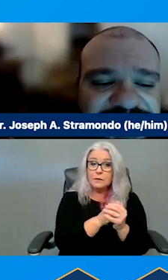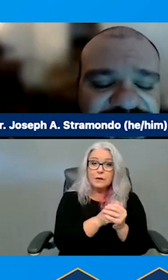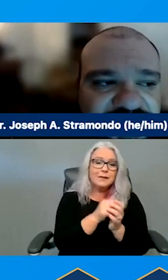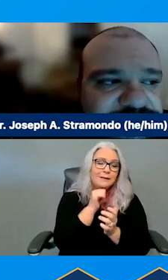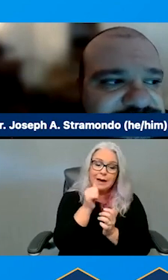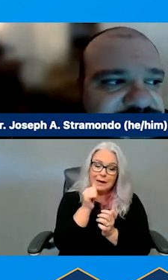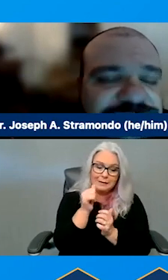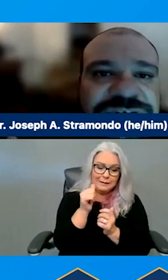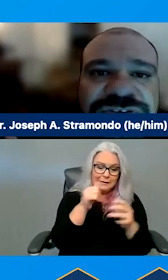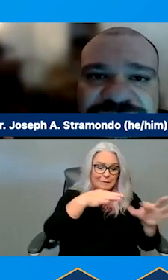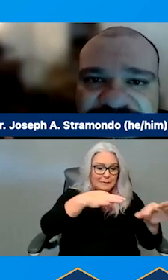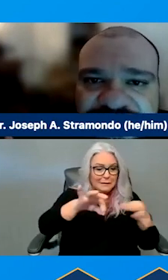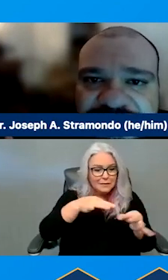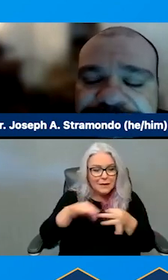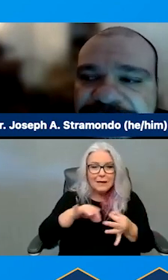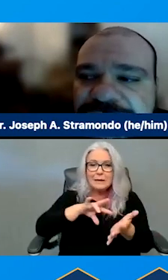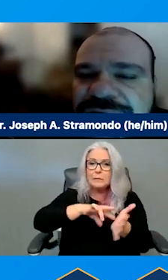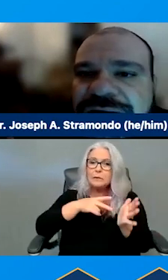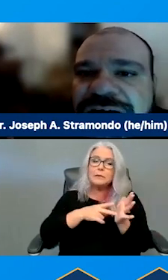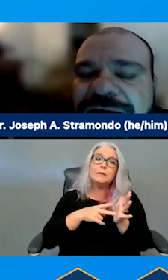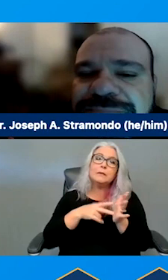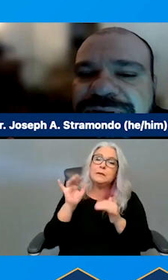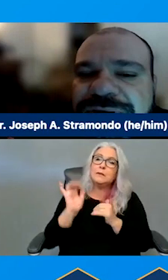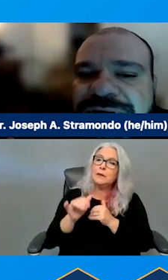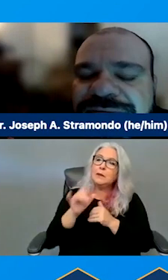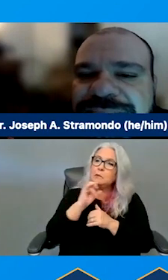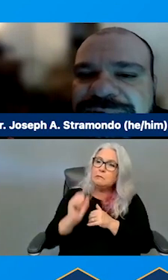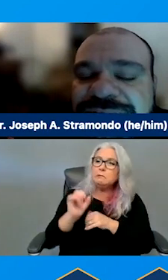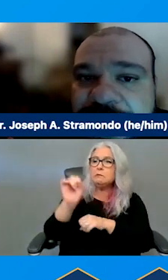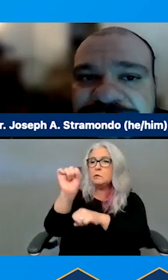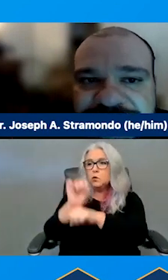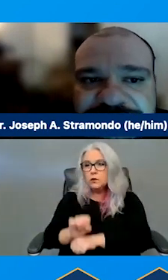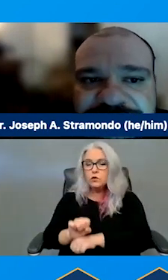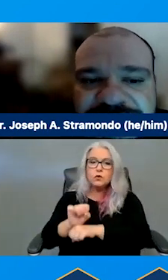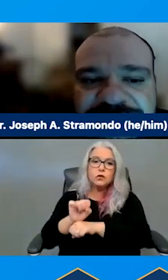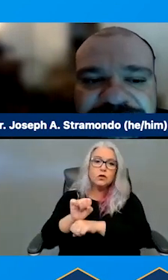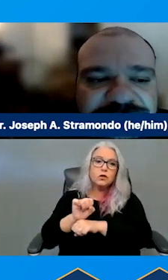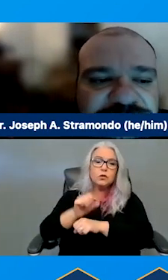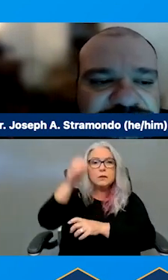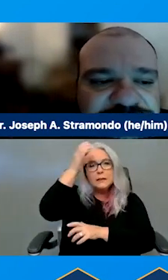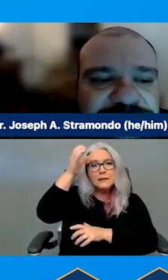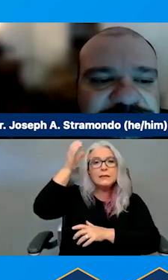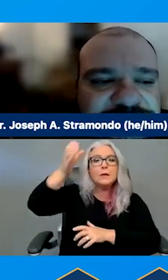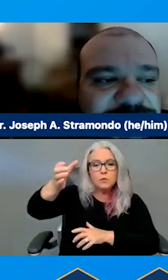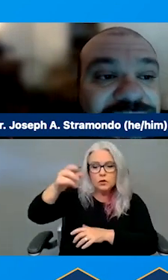be defined in terms of the traditional conceptions of it.